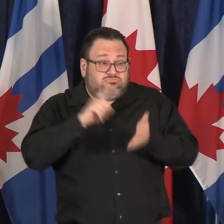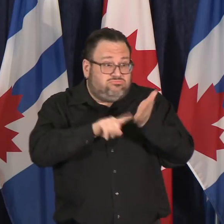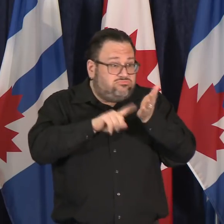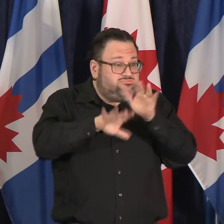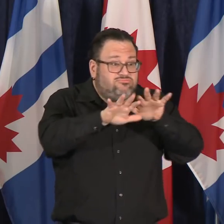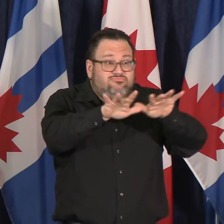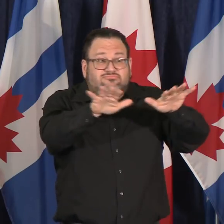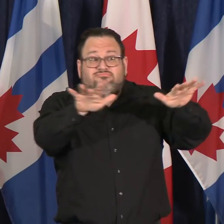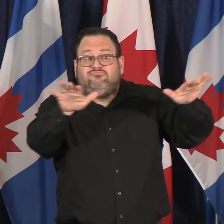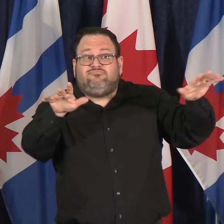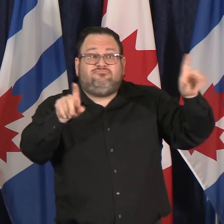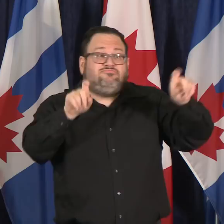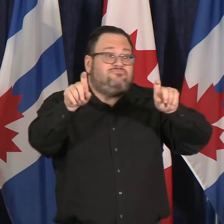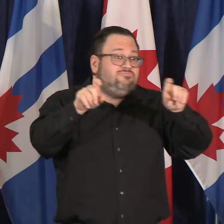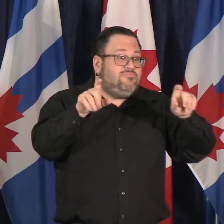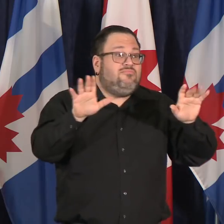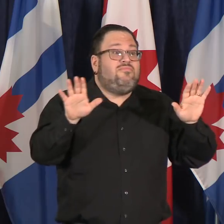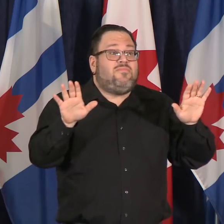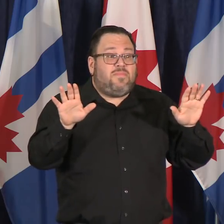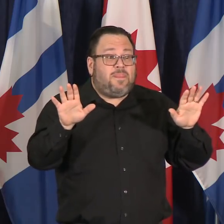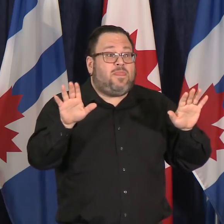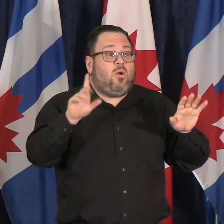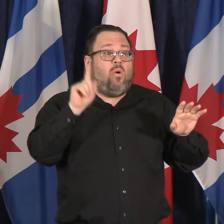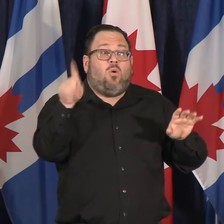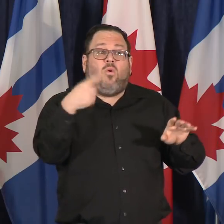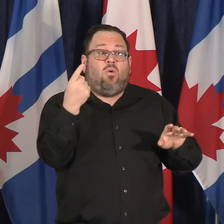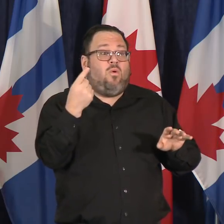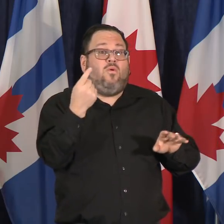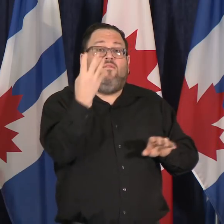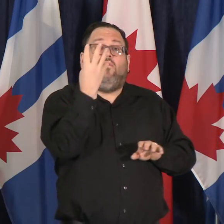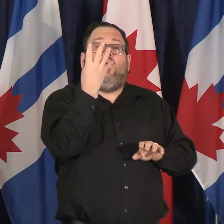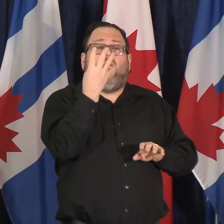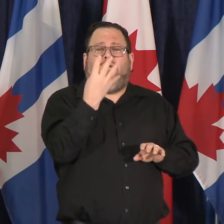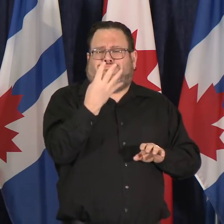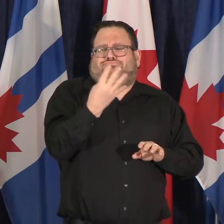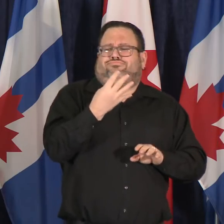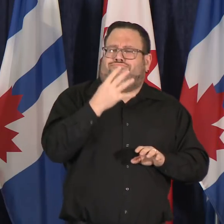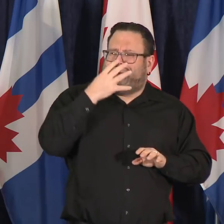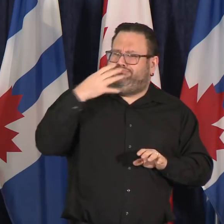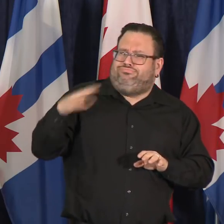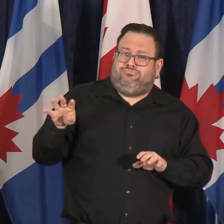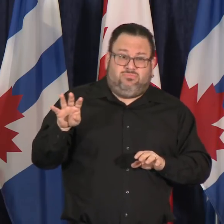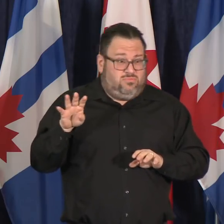that only four percent of the businesses that we went out to look at were not in